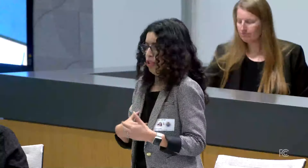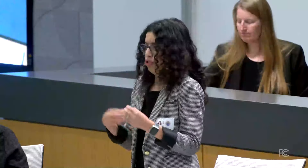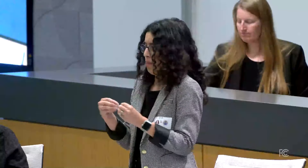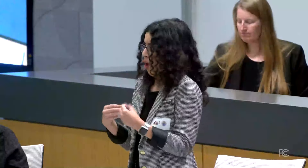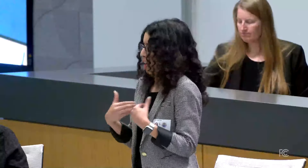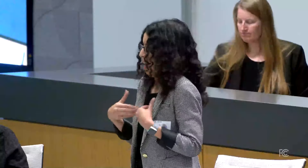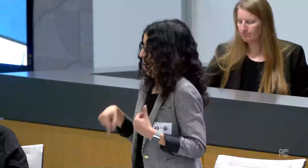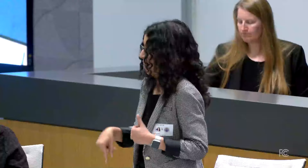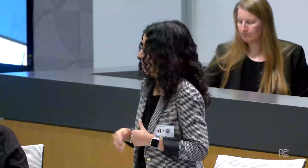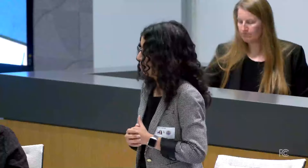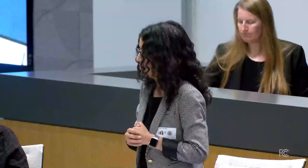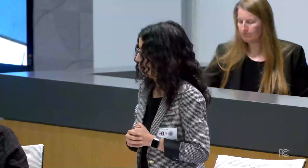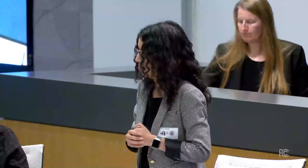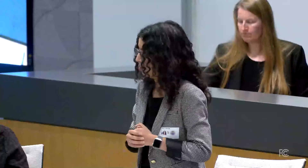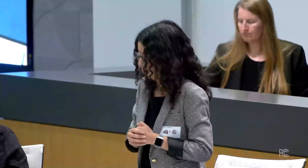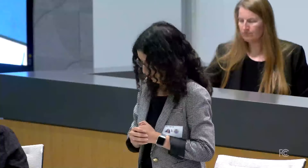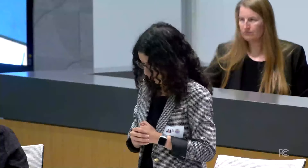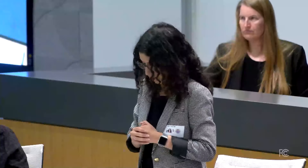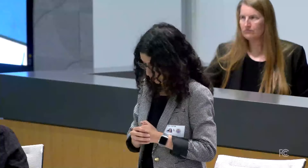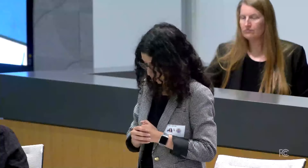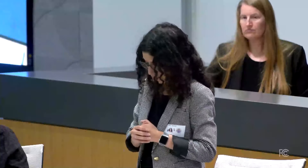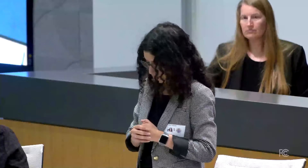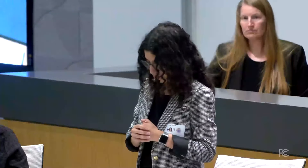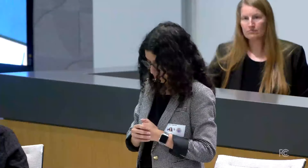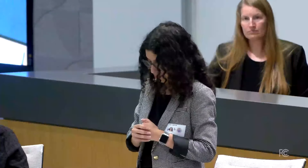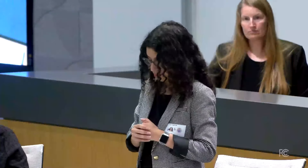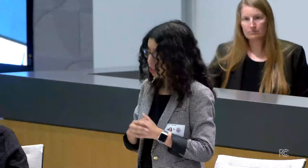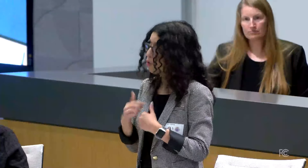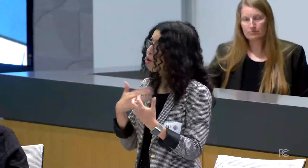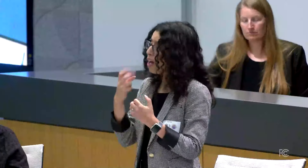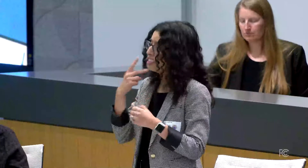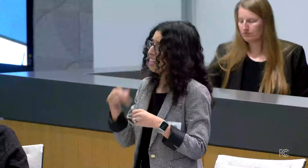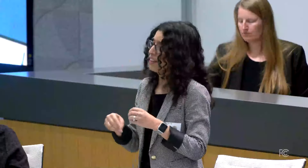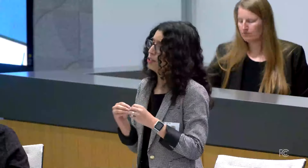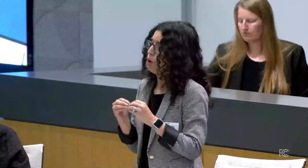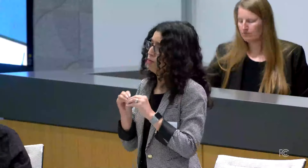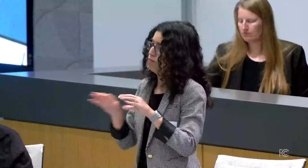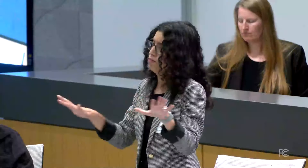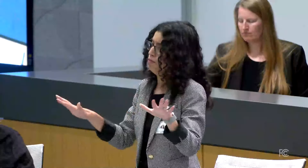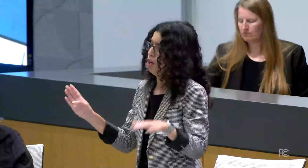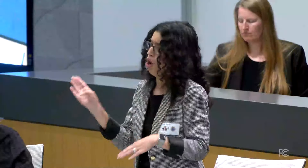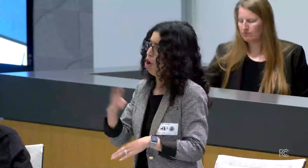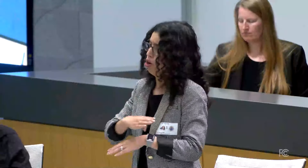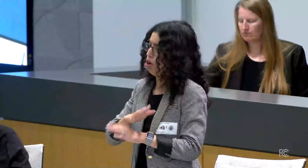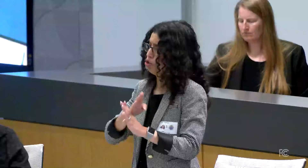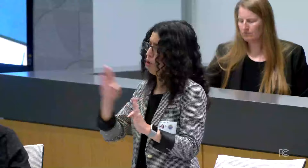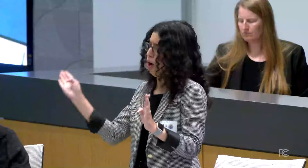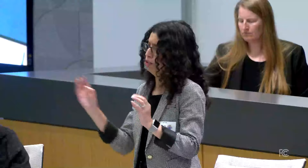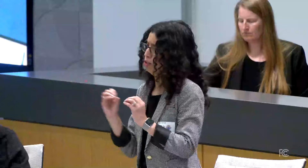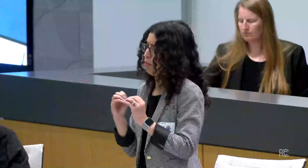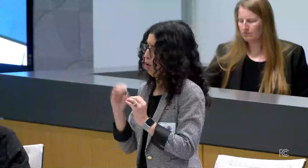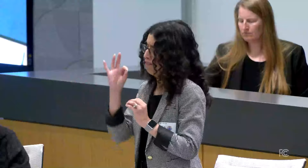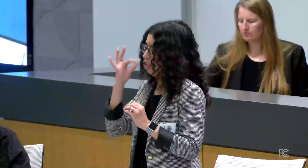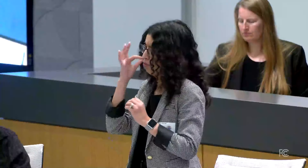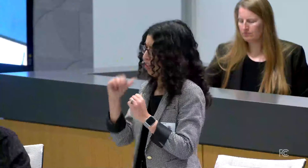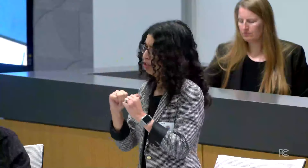HAVE MENTIONED IT'S BEEN QUITE A JOURNEY AND WE'VE HAD A LOT OF CONSUMERS CONTACT US AT THE NAD AND TELL US THEY WERE ABLE TO